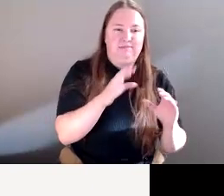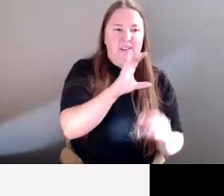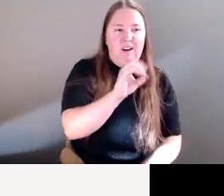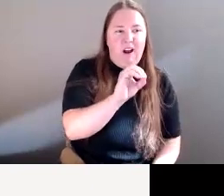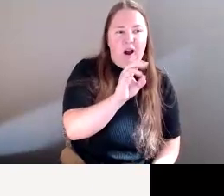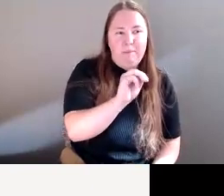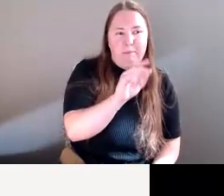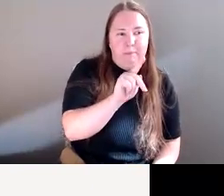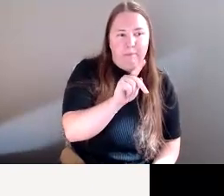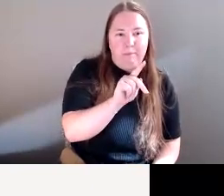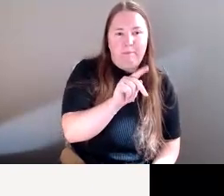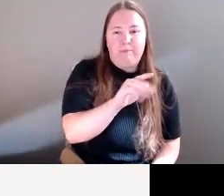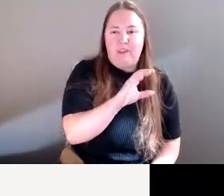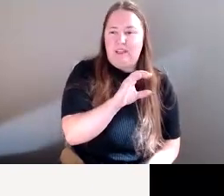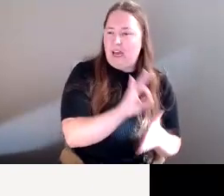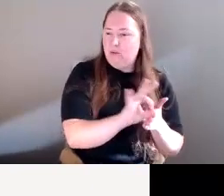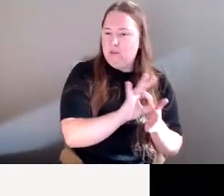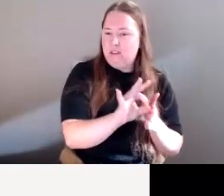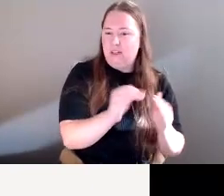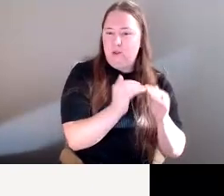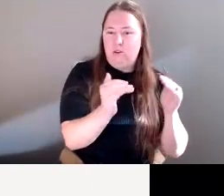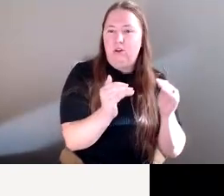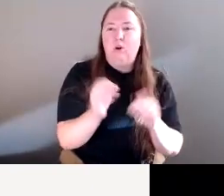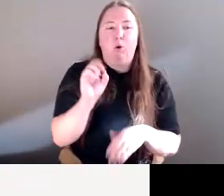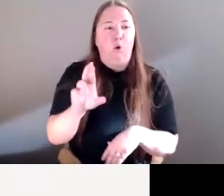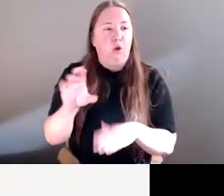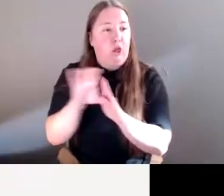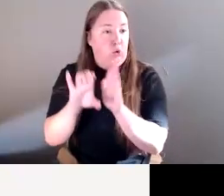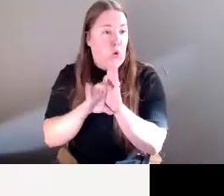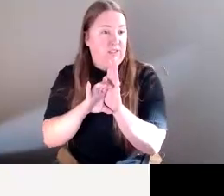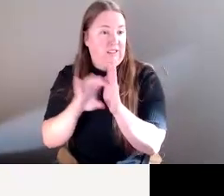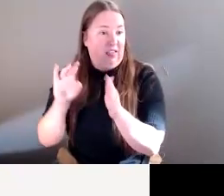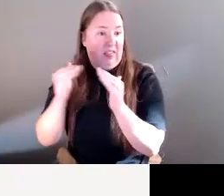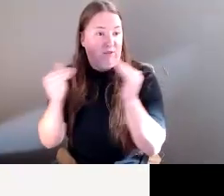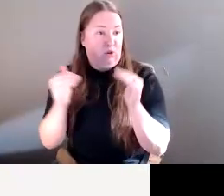At the account level, it would be, referring to like at the district level,